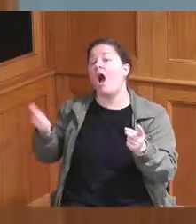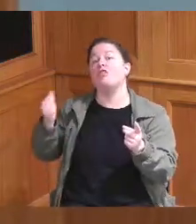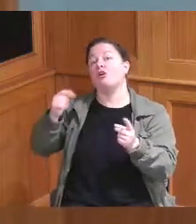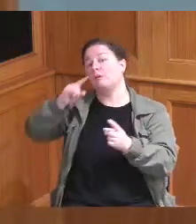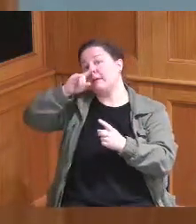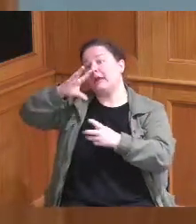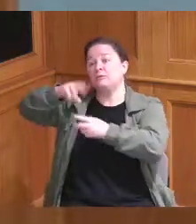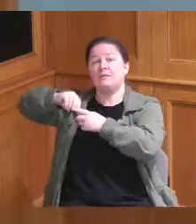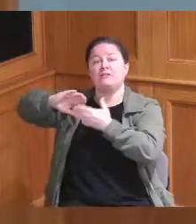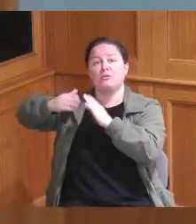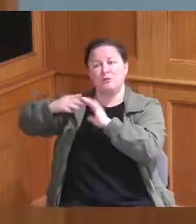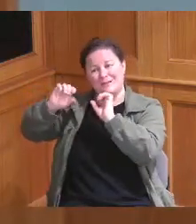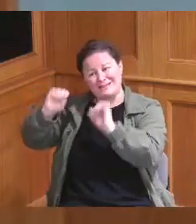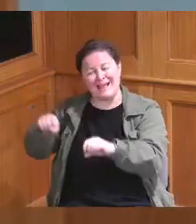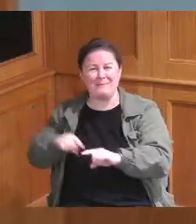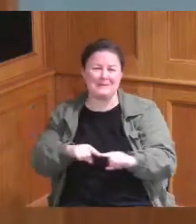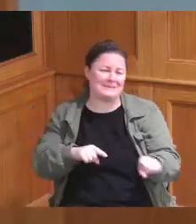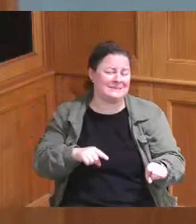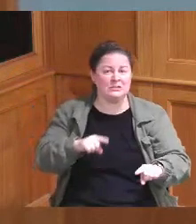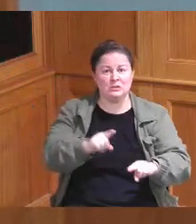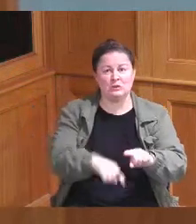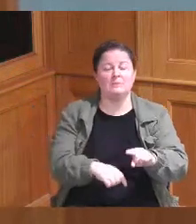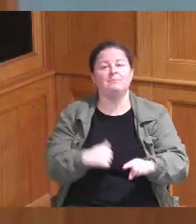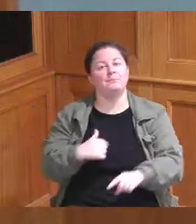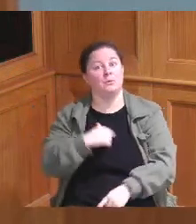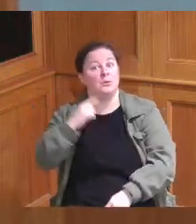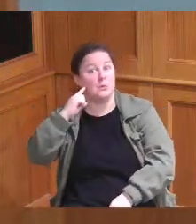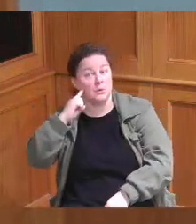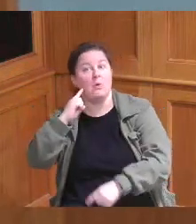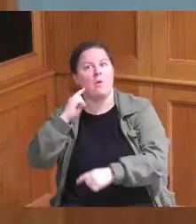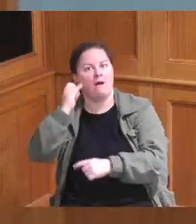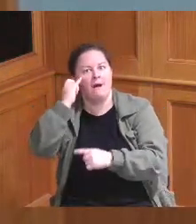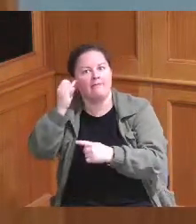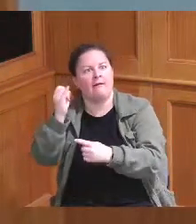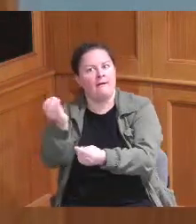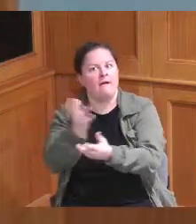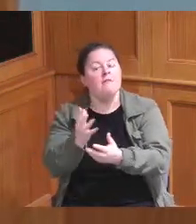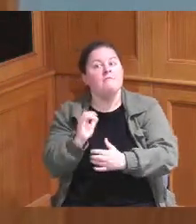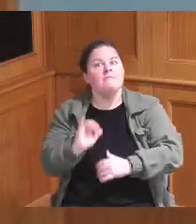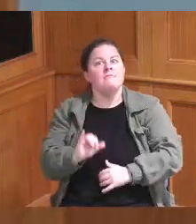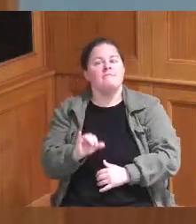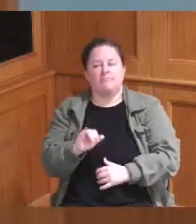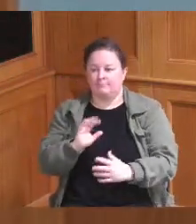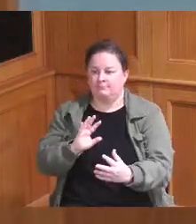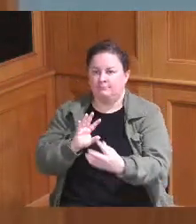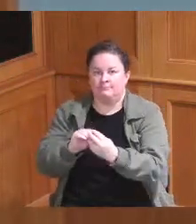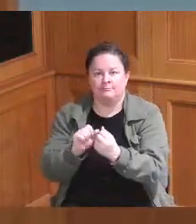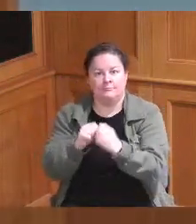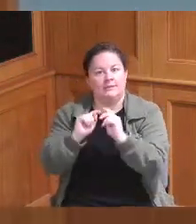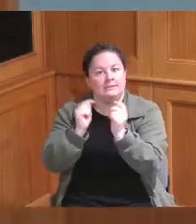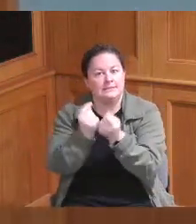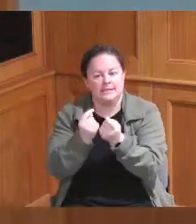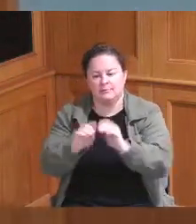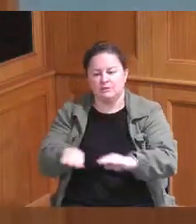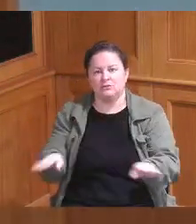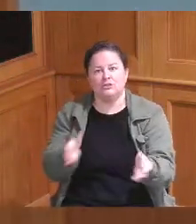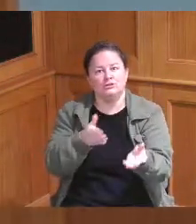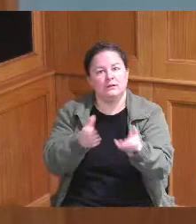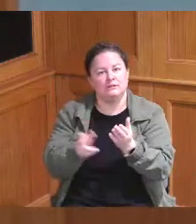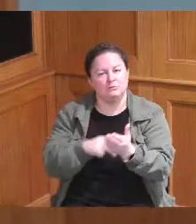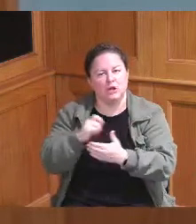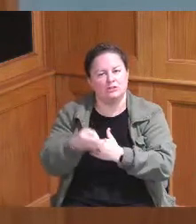we heard about the idea we met with the team and our children services project leader Melissa Henry